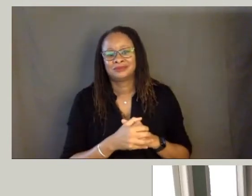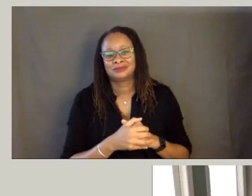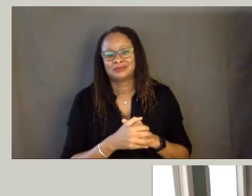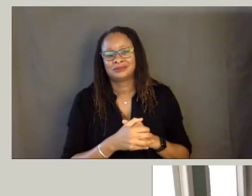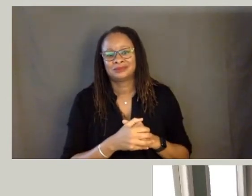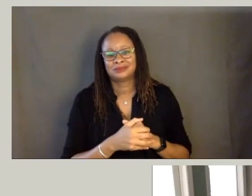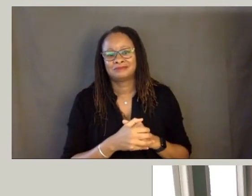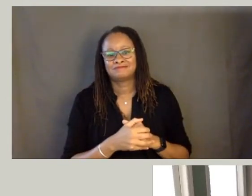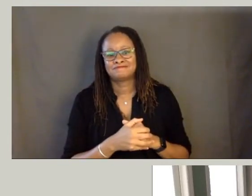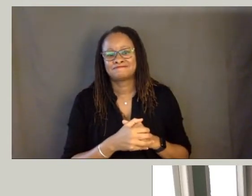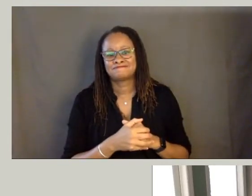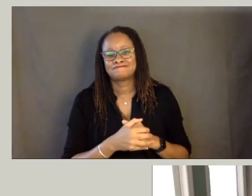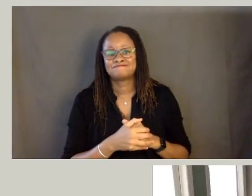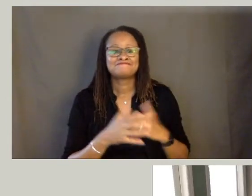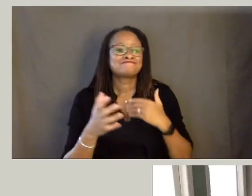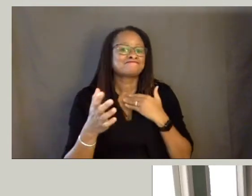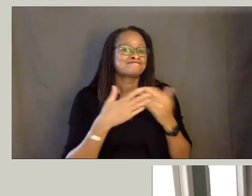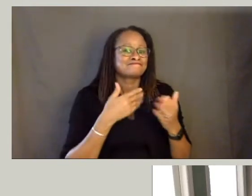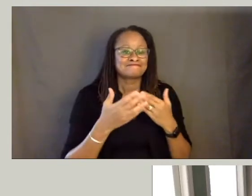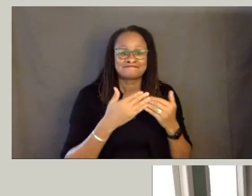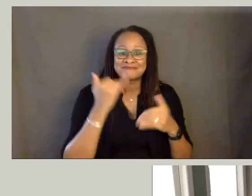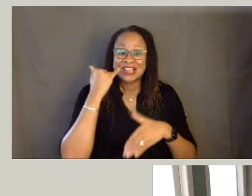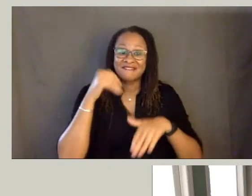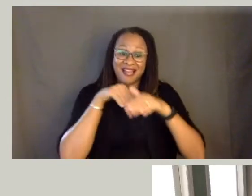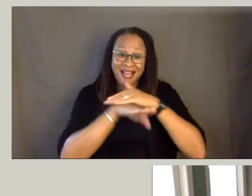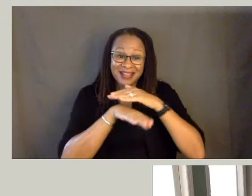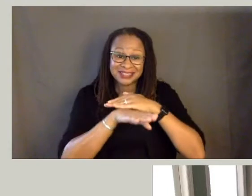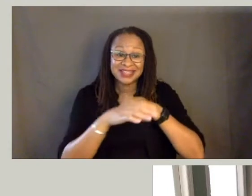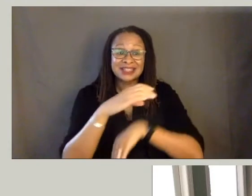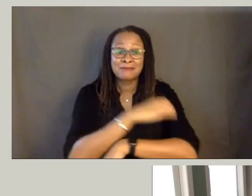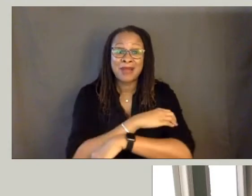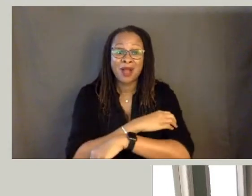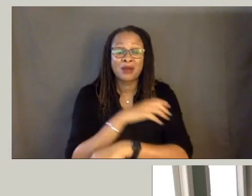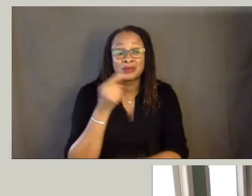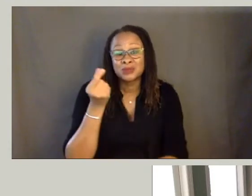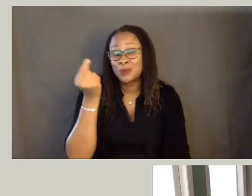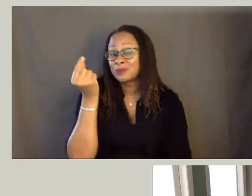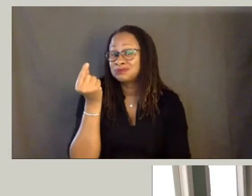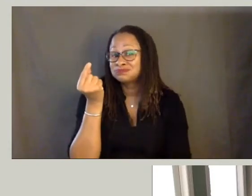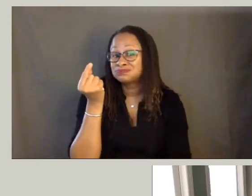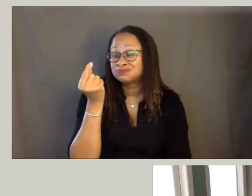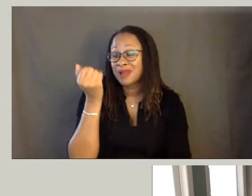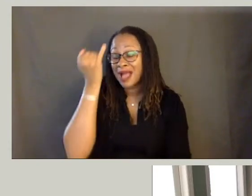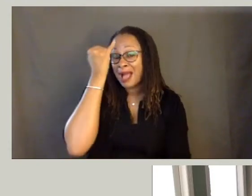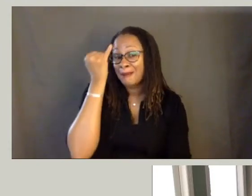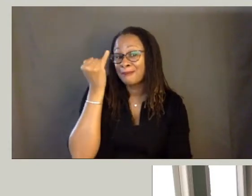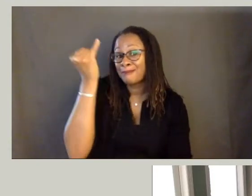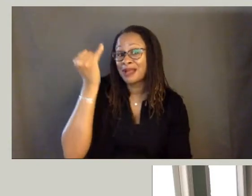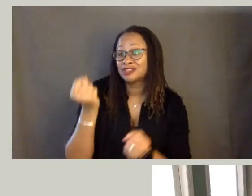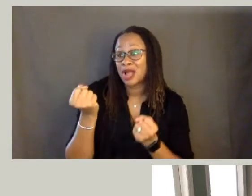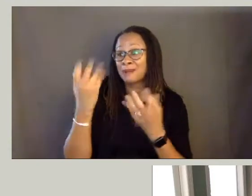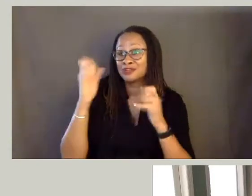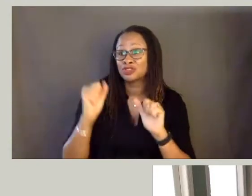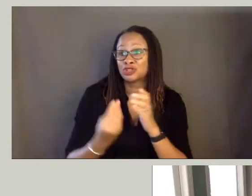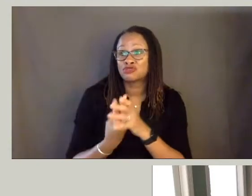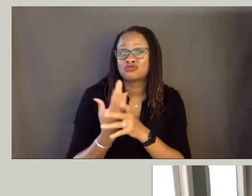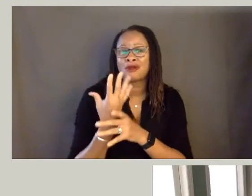Even if your access and power is slight, like just imagine how much it can grow if you share it.